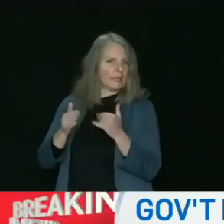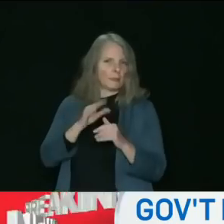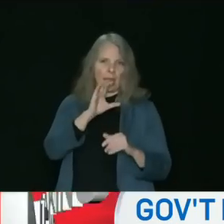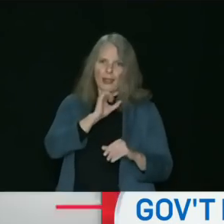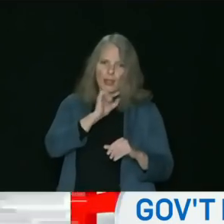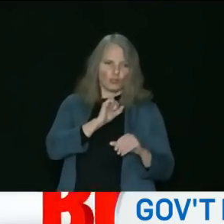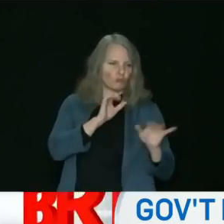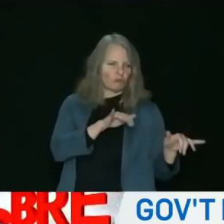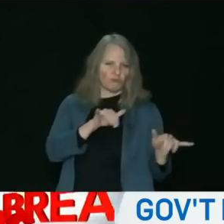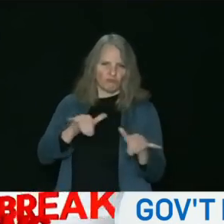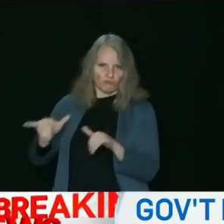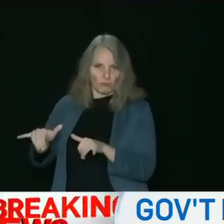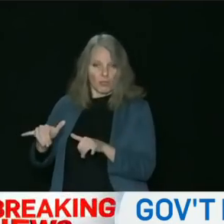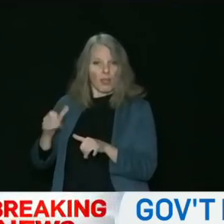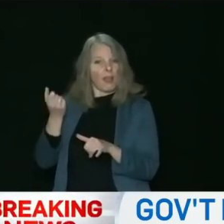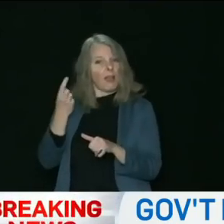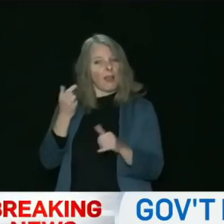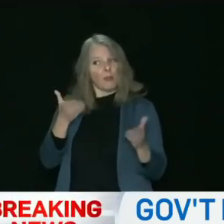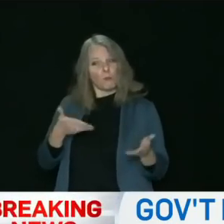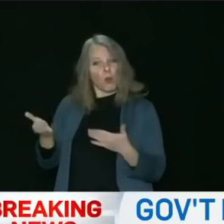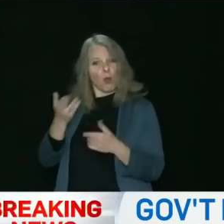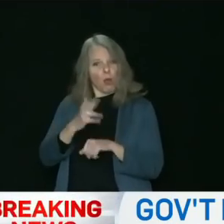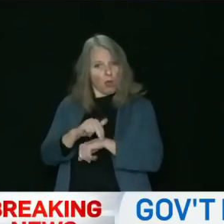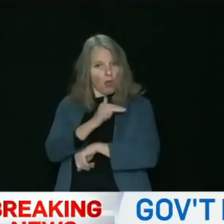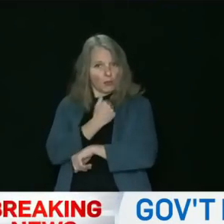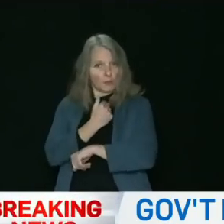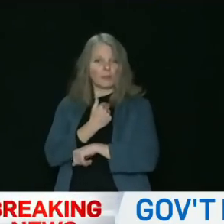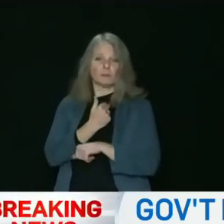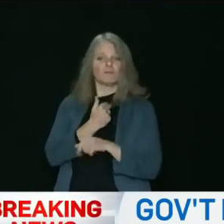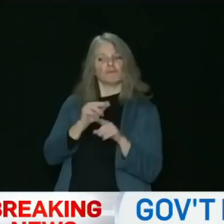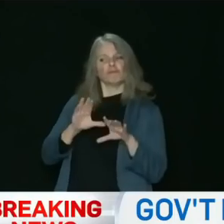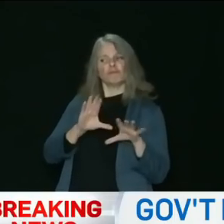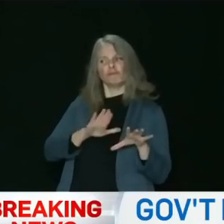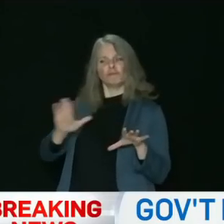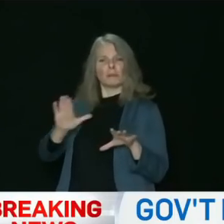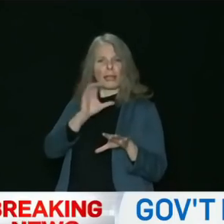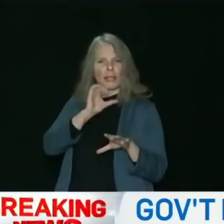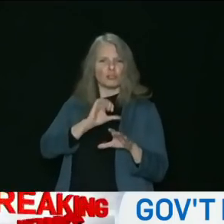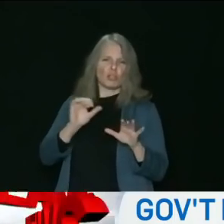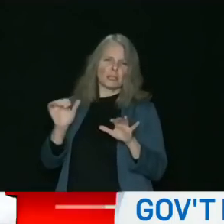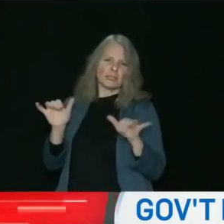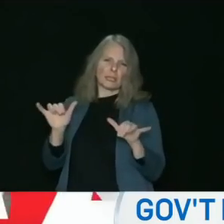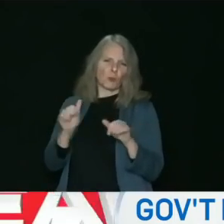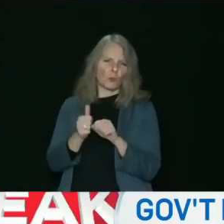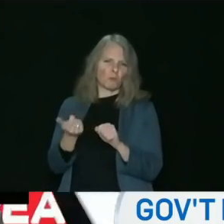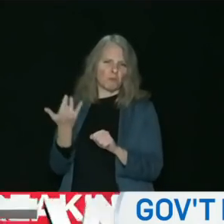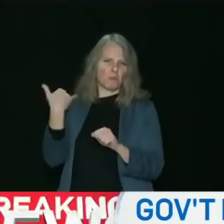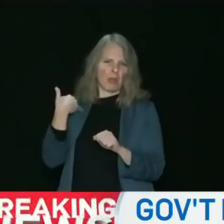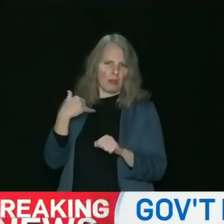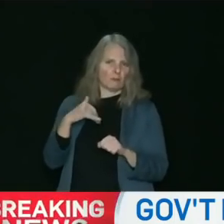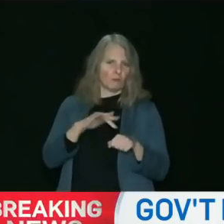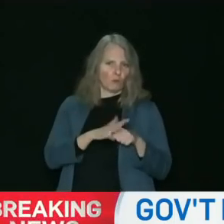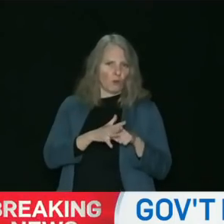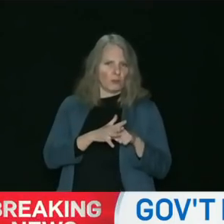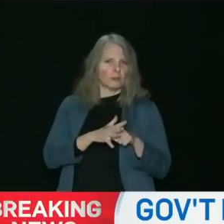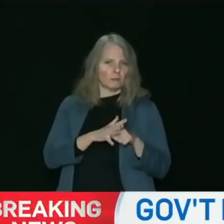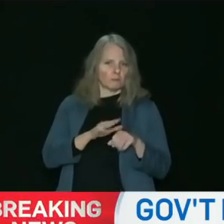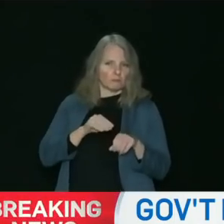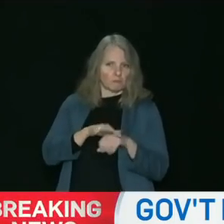CASES HAS RAISED THE HOSPITALIZATIONS IN ALL AGE GROUPS, THE SPLIT BY AGE OF